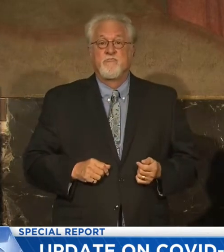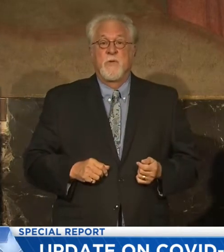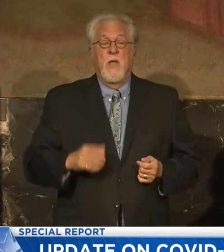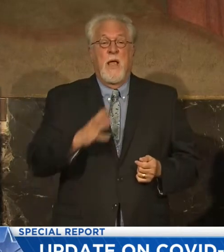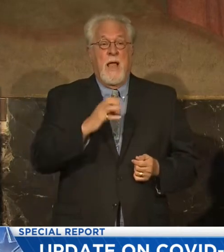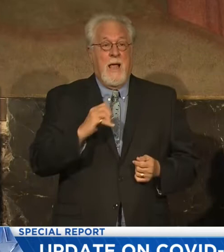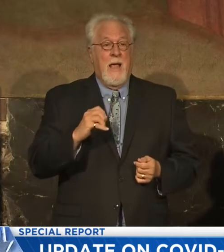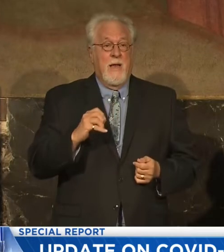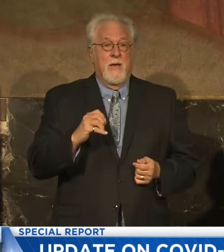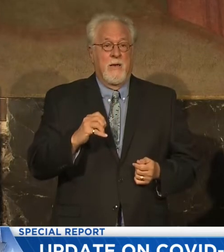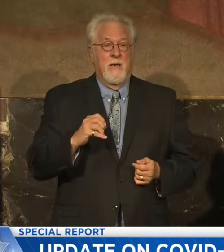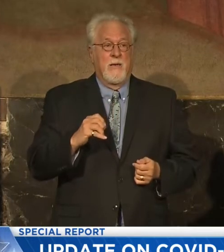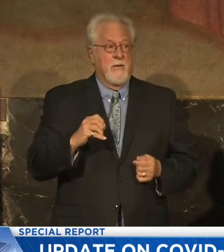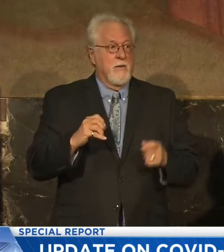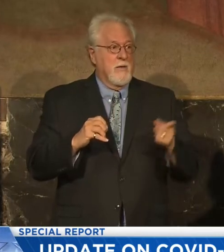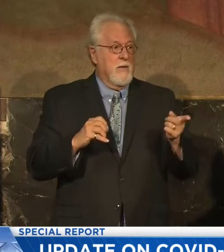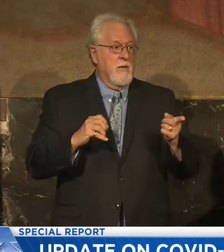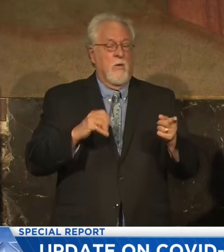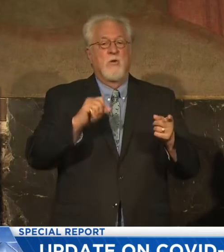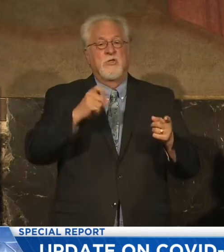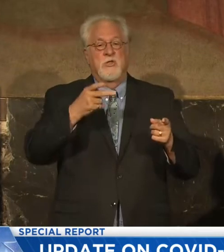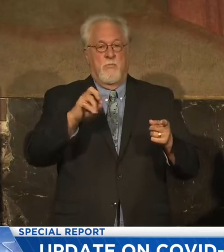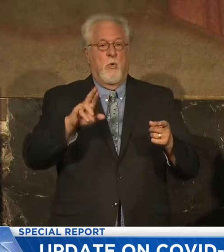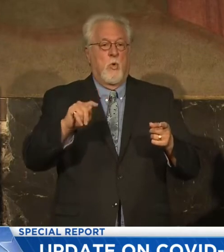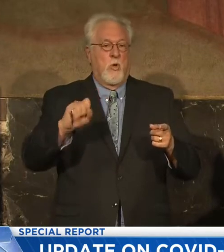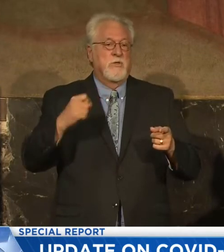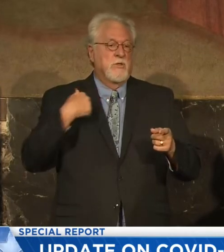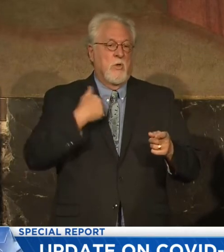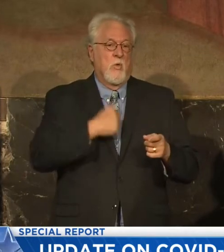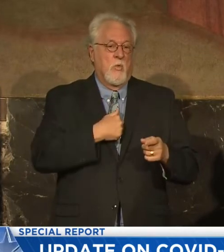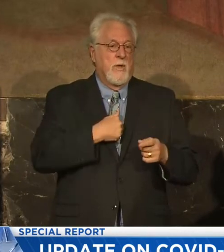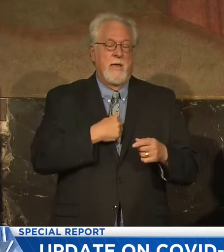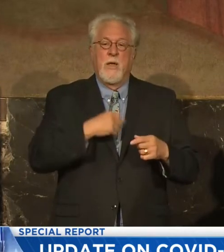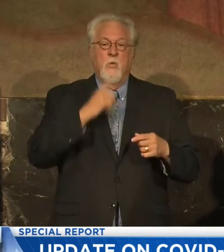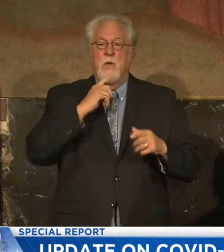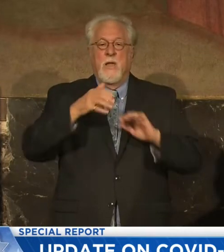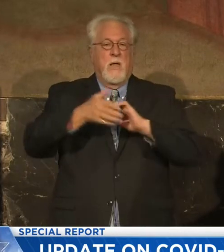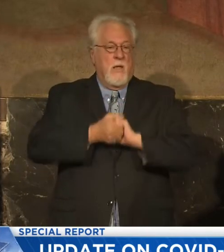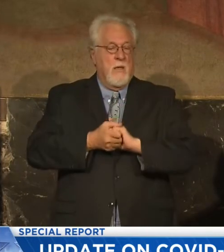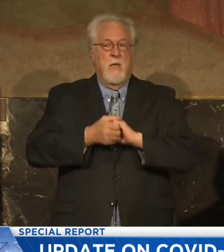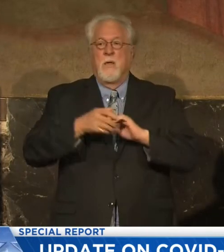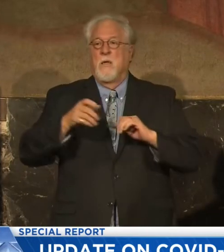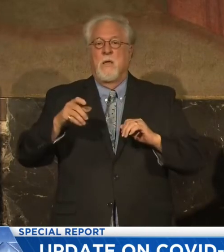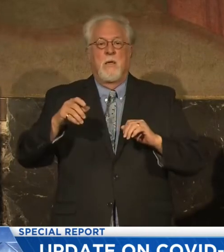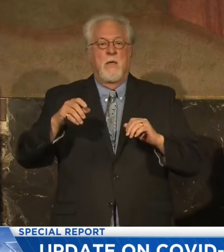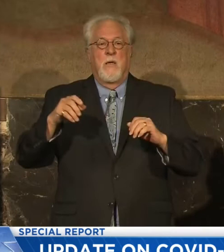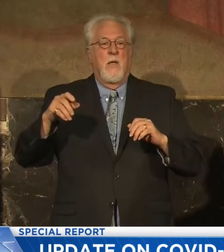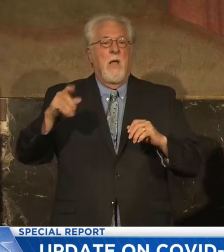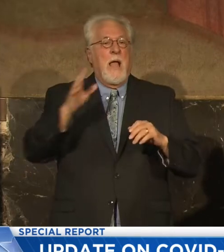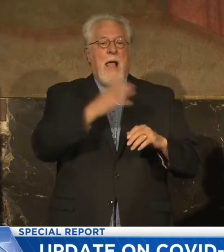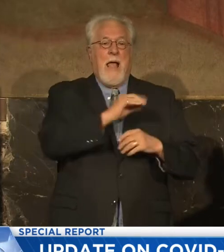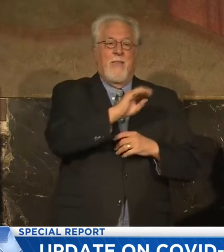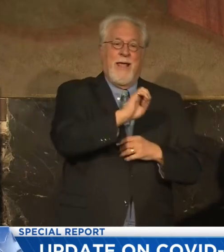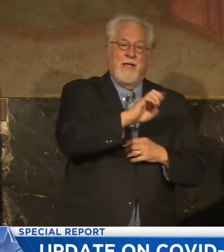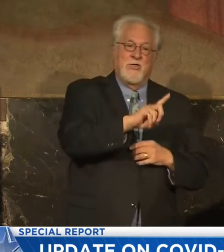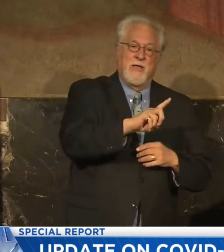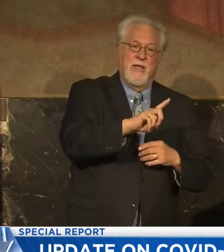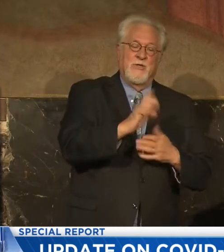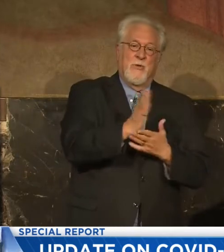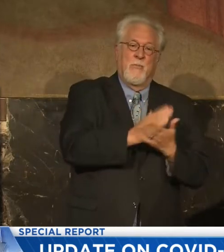BECAUSE THE NCAA IS LED BY MARK E EMERET. HE ANNOUNCED IF STUDENTS AREN'T ON CAMPUS, THOSE UNIVERSITIES ARE NOT GOING TO BE PLAYING FOOTBALL.